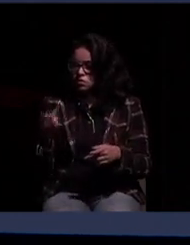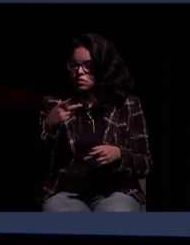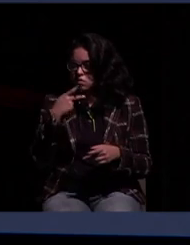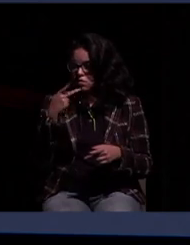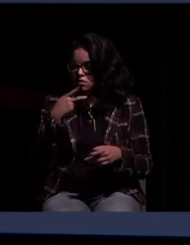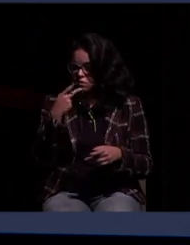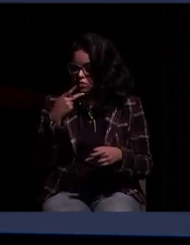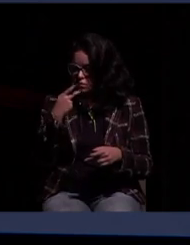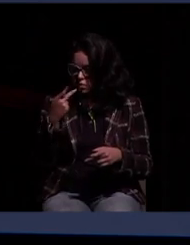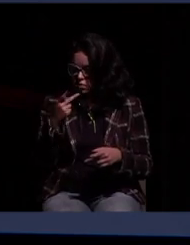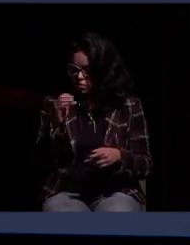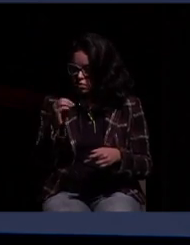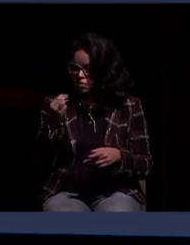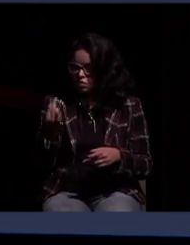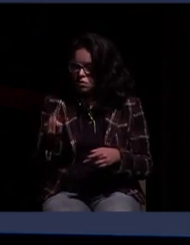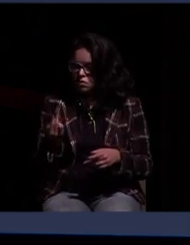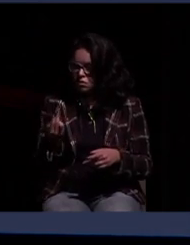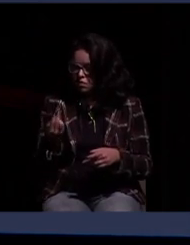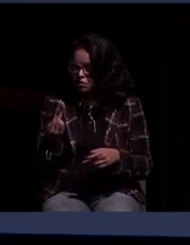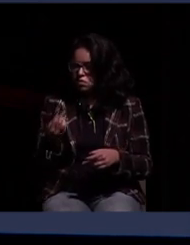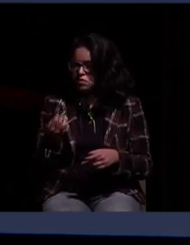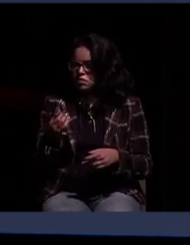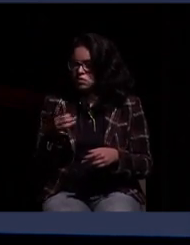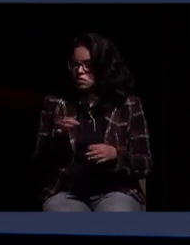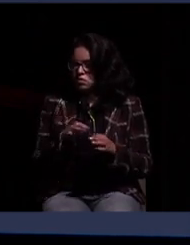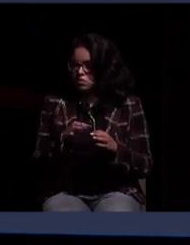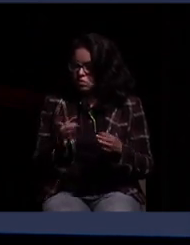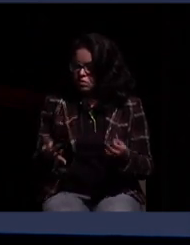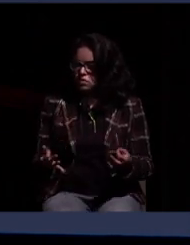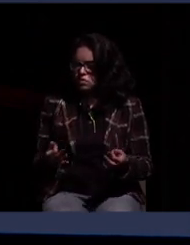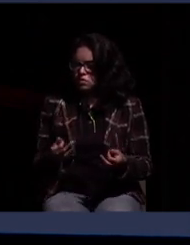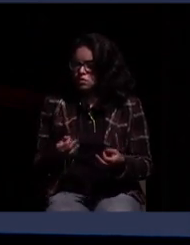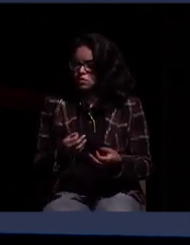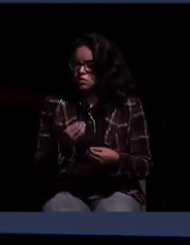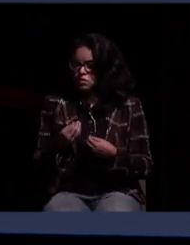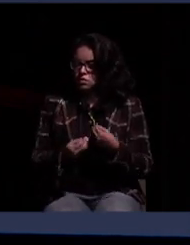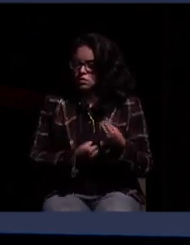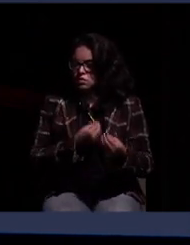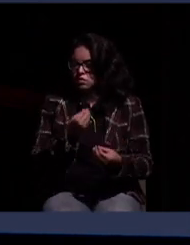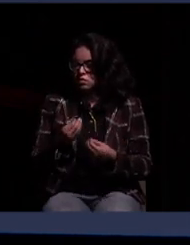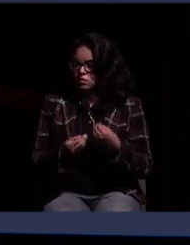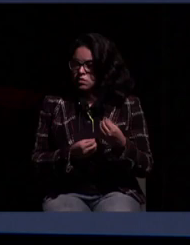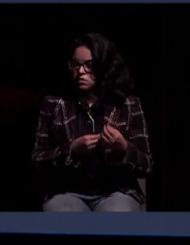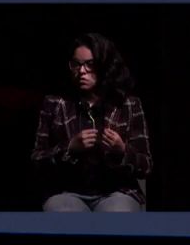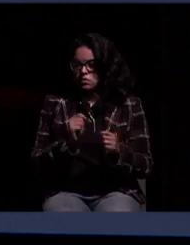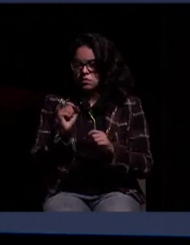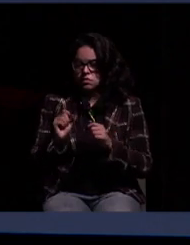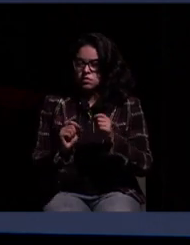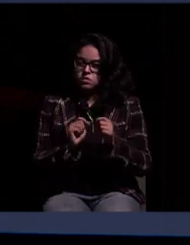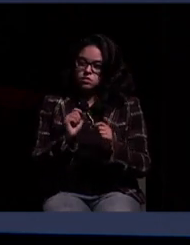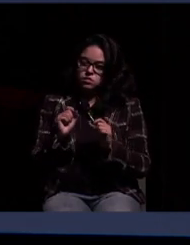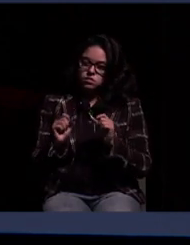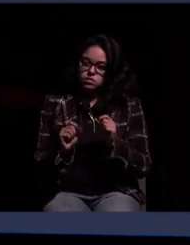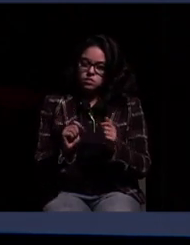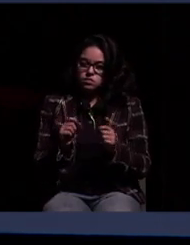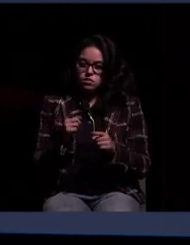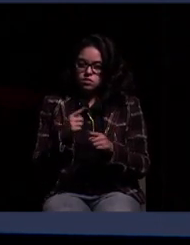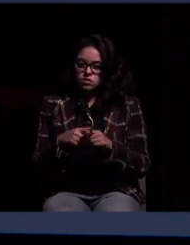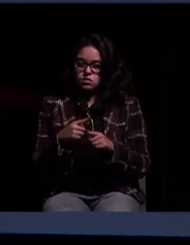or passing by, as frequently is the prerogative